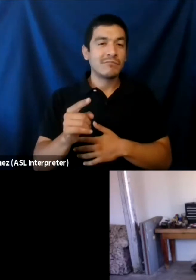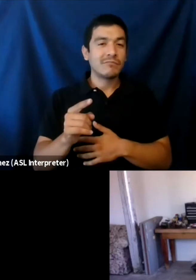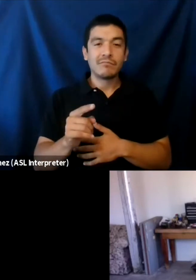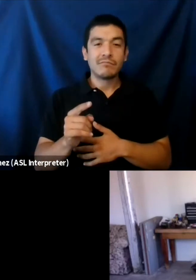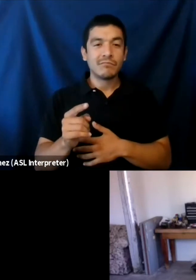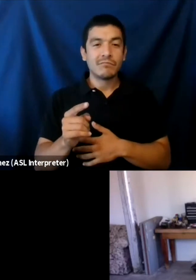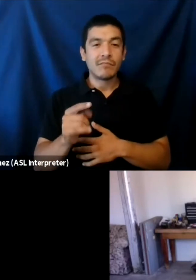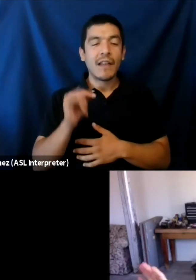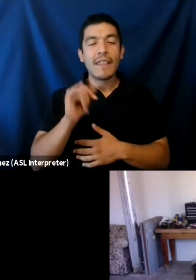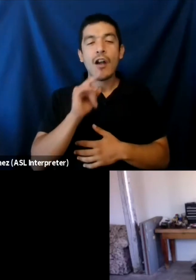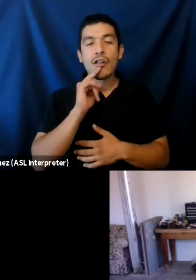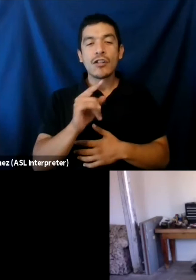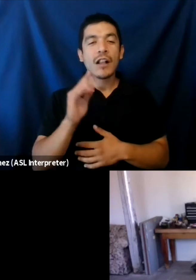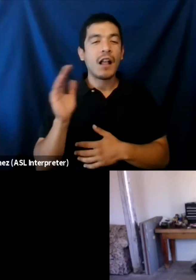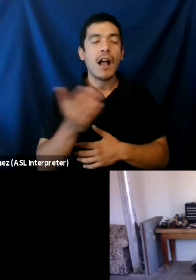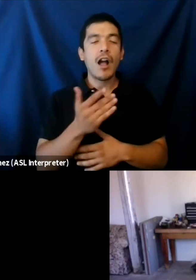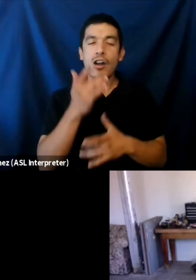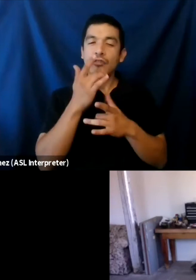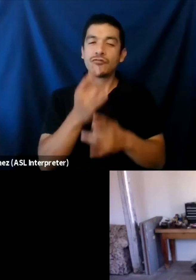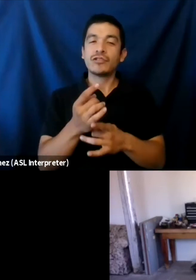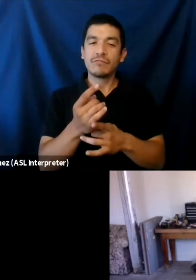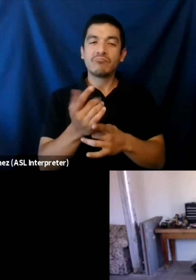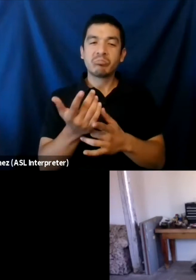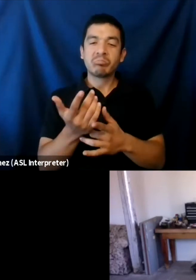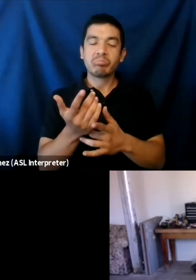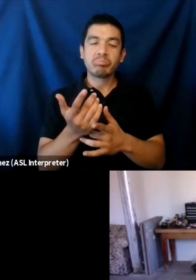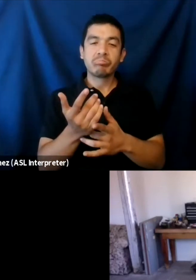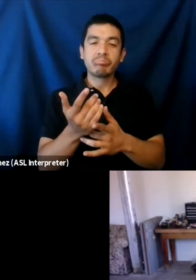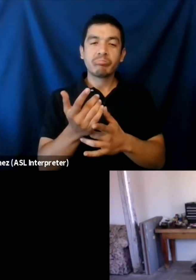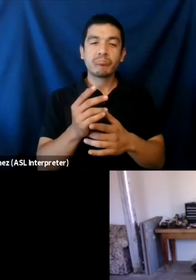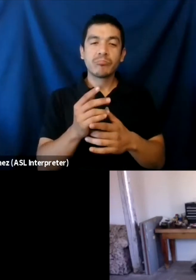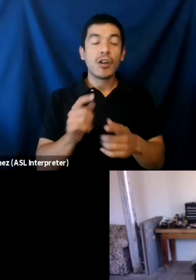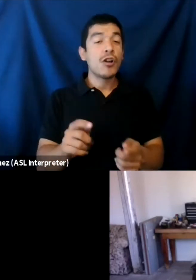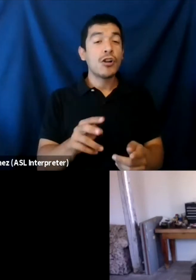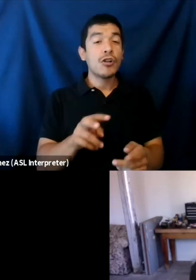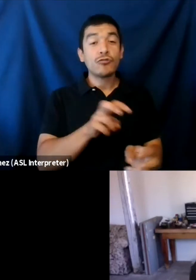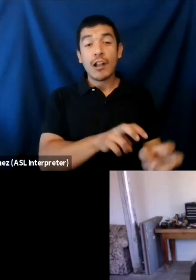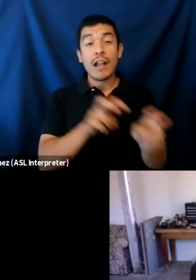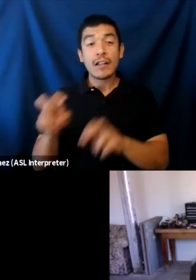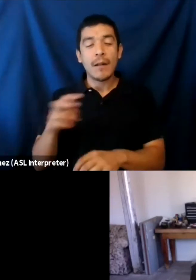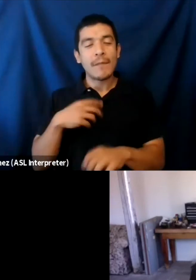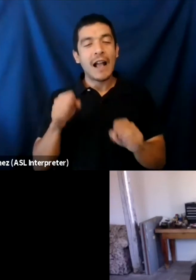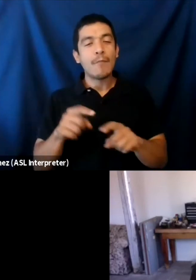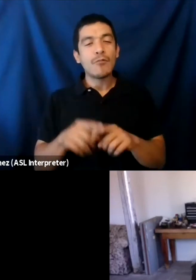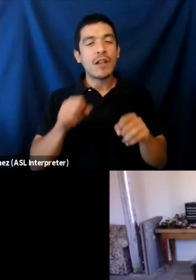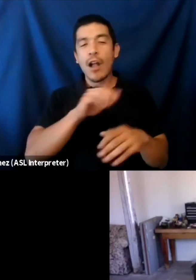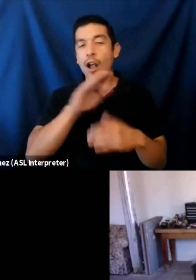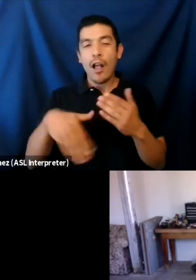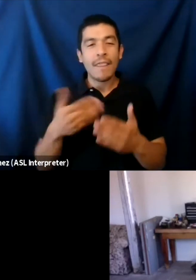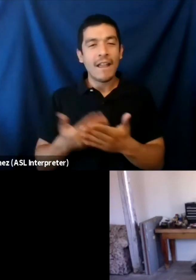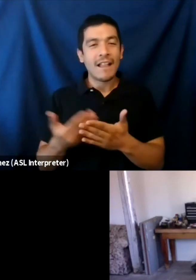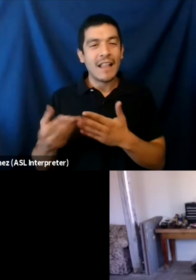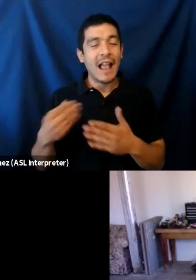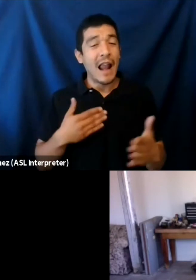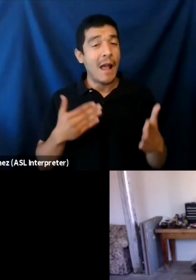it was actually an interesting transition 'cause I was able to sort of take all these things that I'm against in documentary,